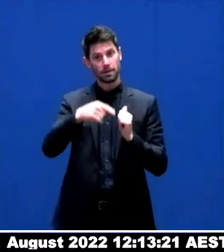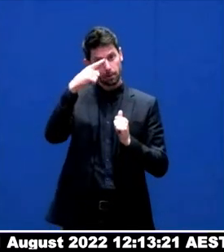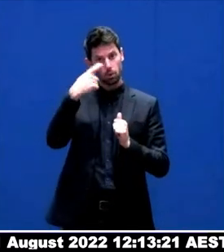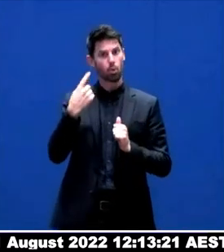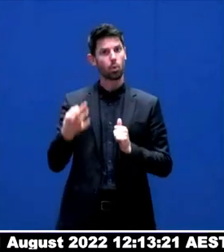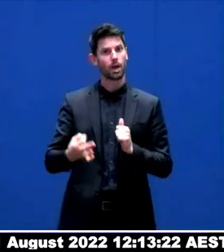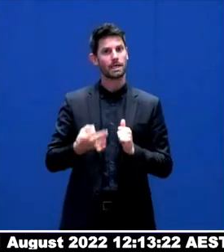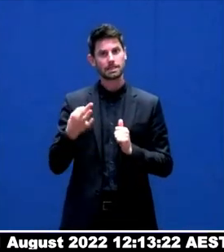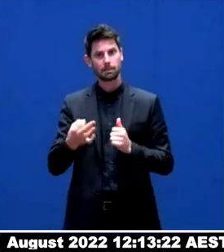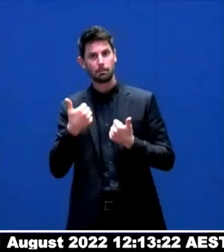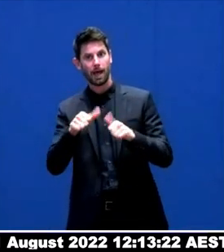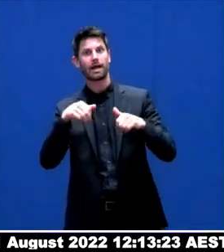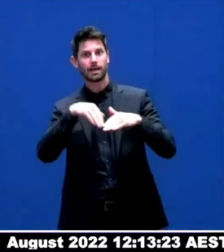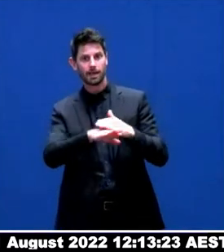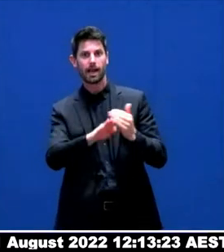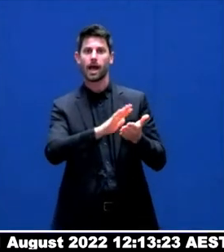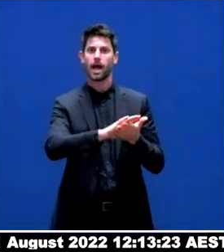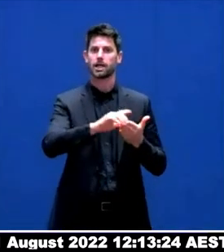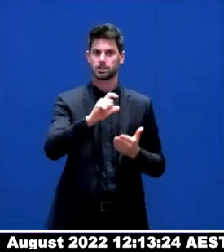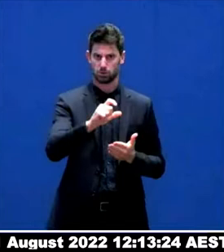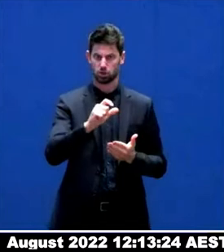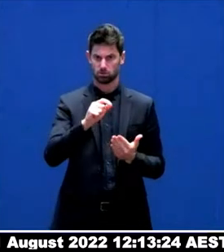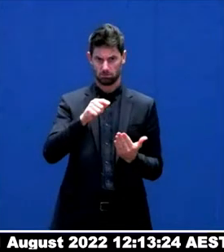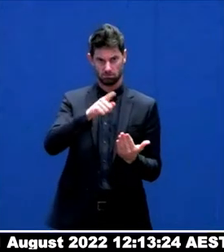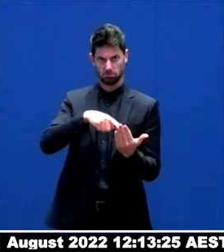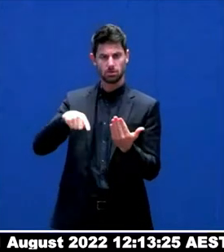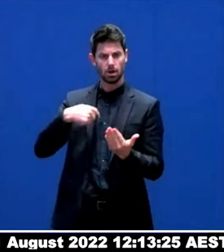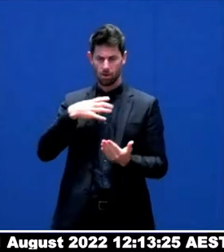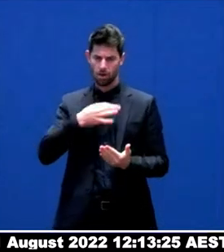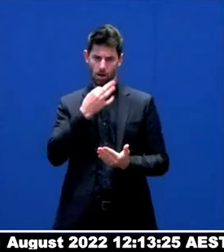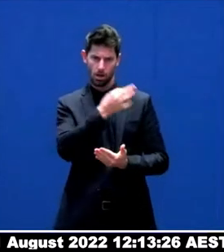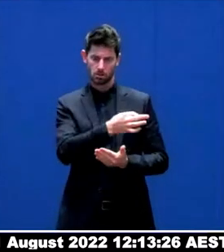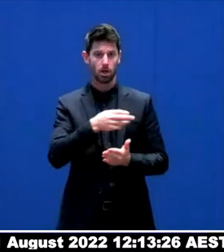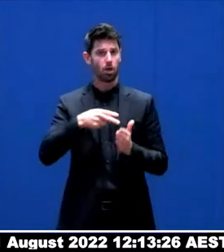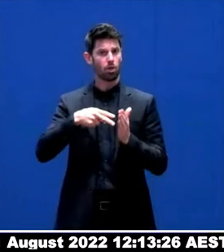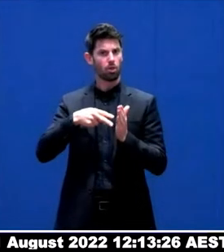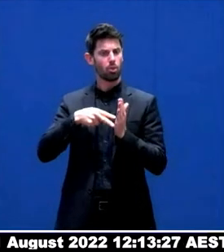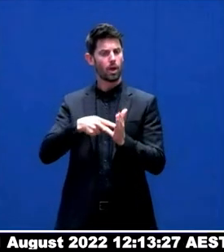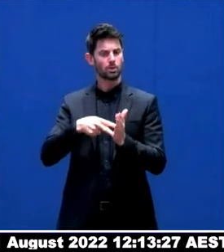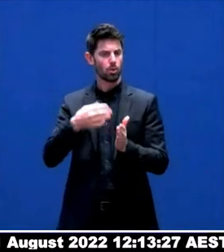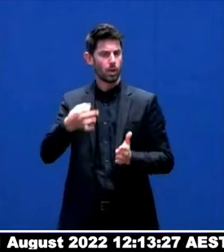Mm-hmm. MS EASTMAN: Is the process that the waiting list may depend on -